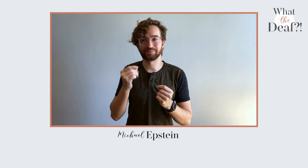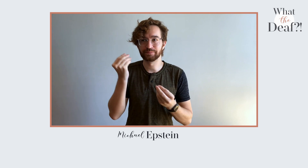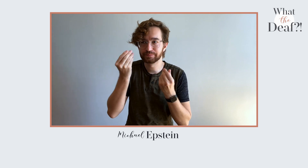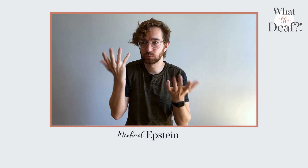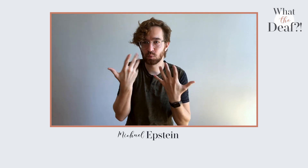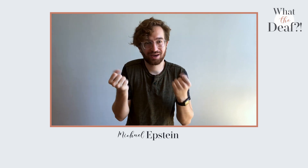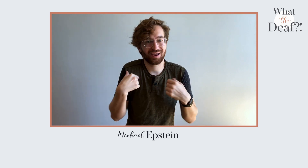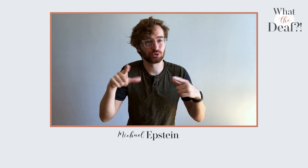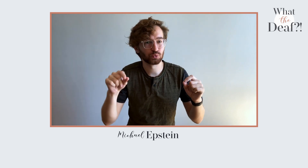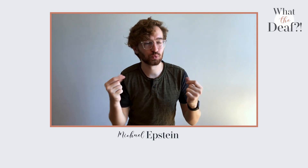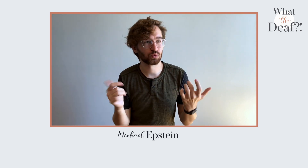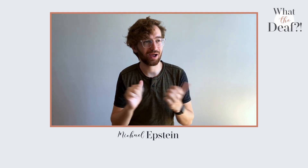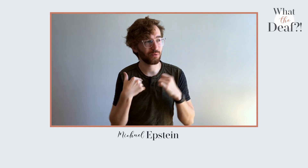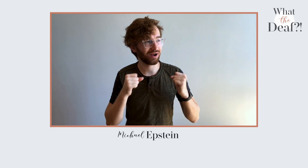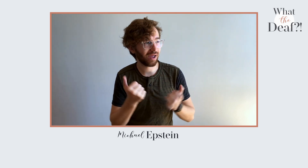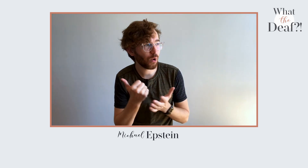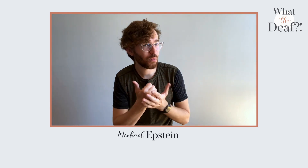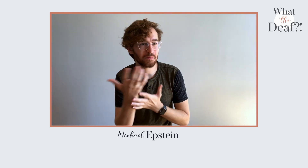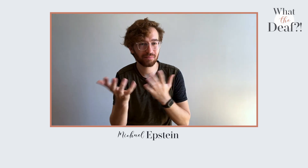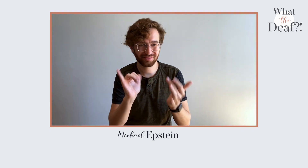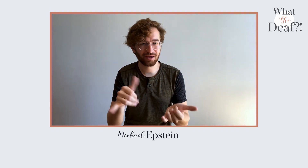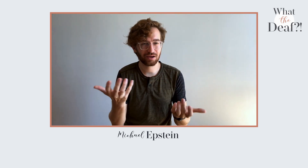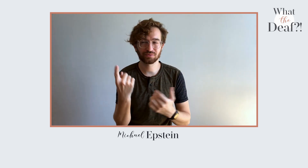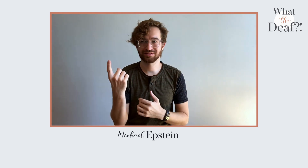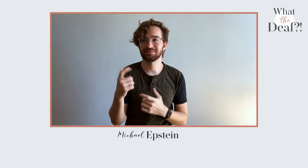What can I do to provide that help to the community?